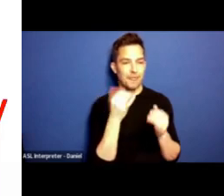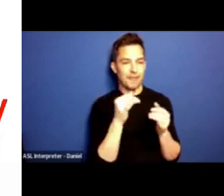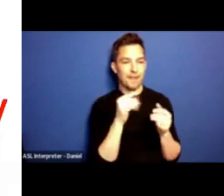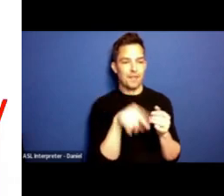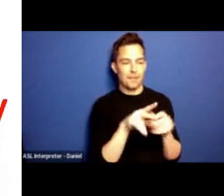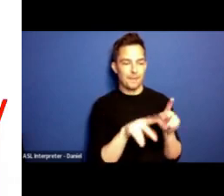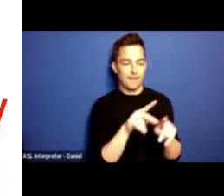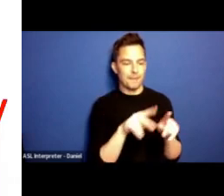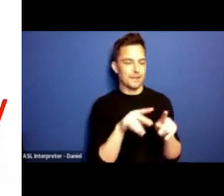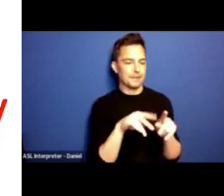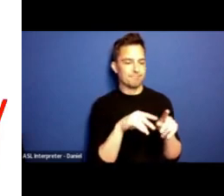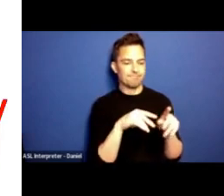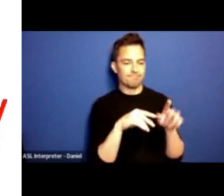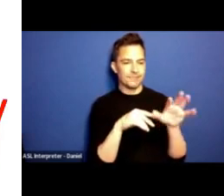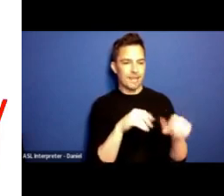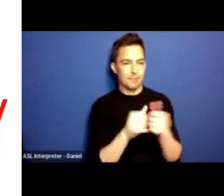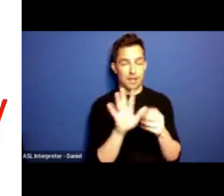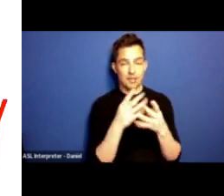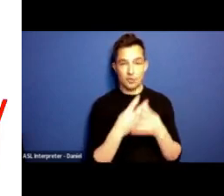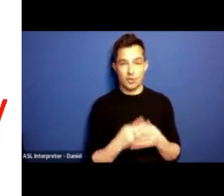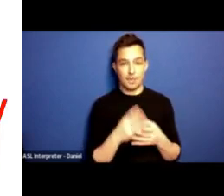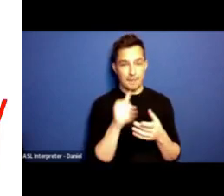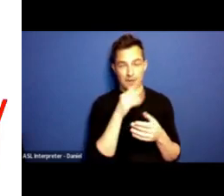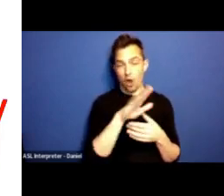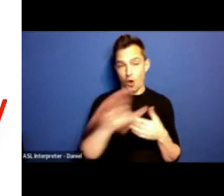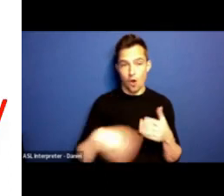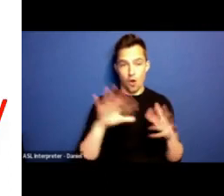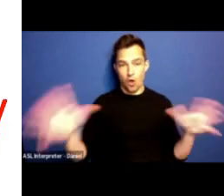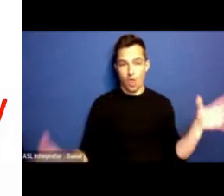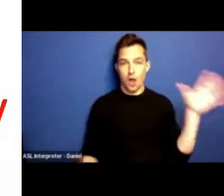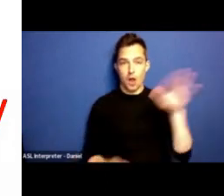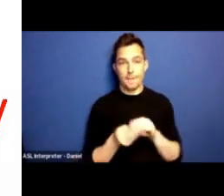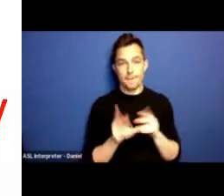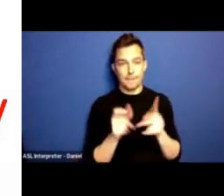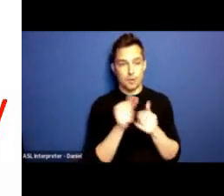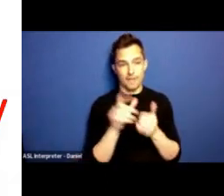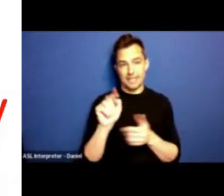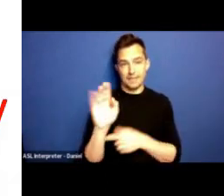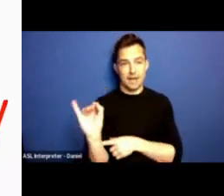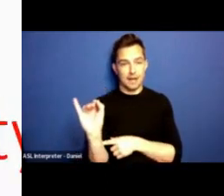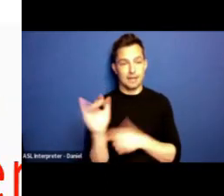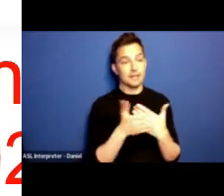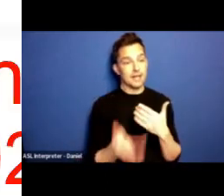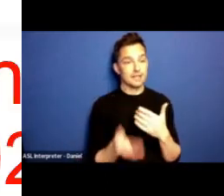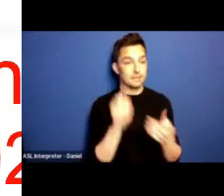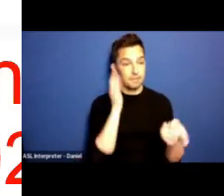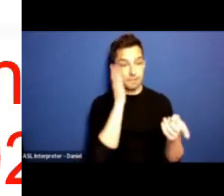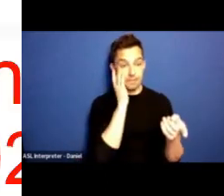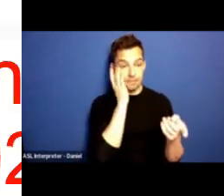with a screener may not be all the individuals who've had a traumatic brain injury next. So